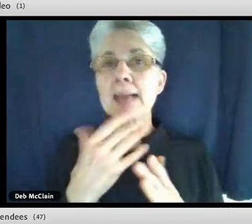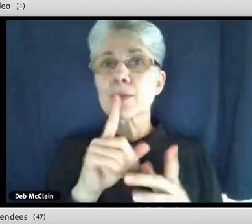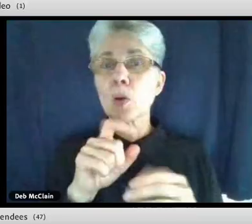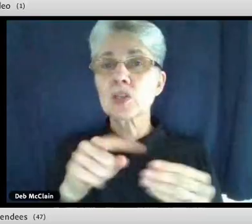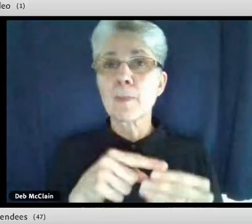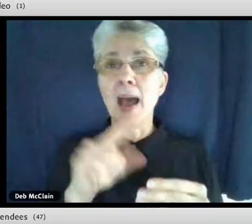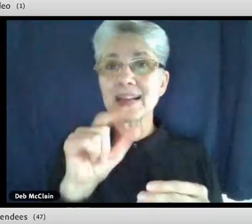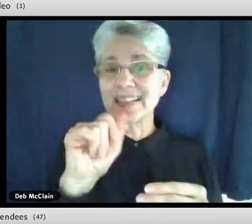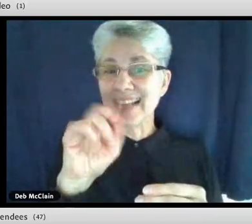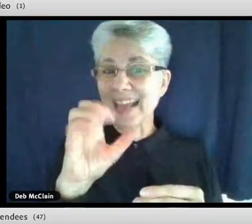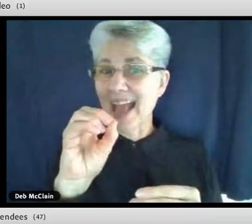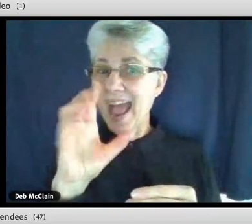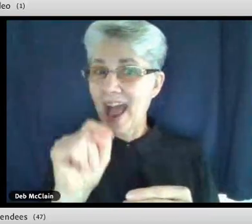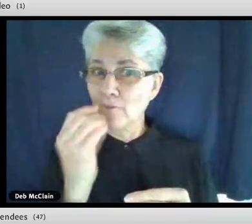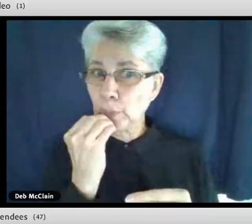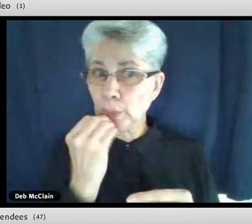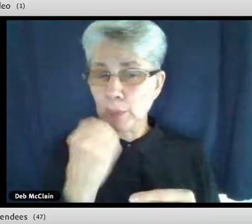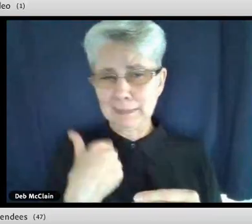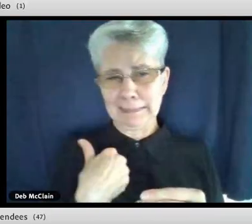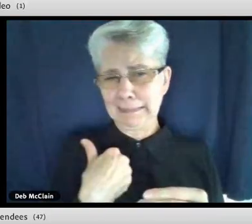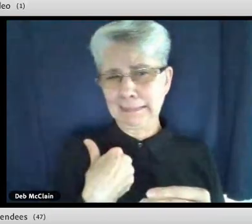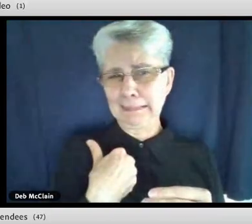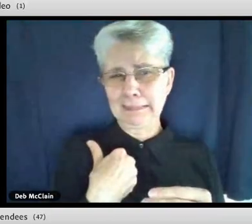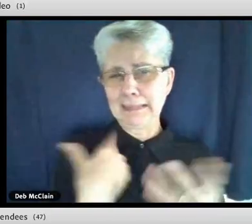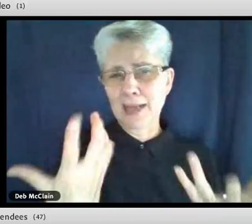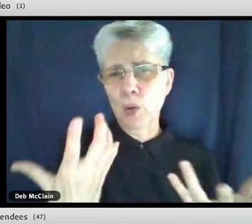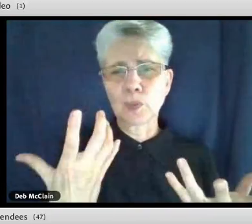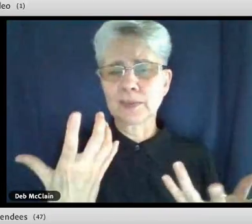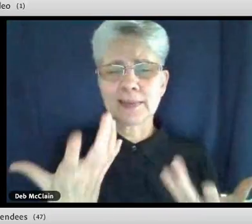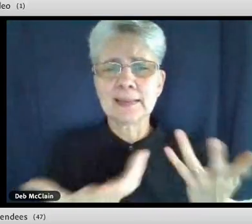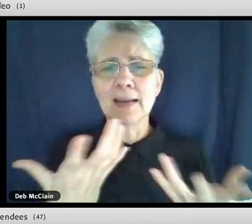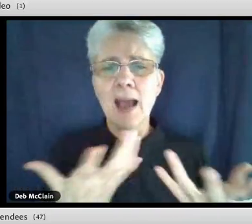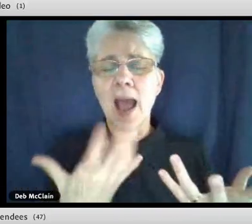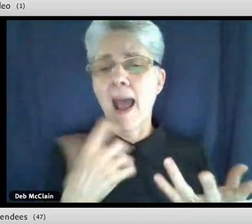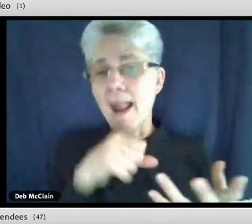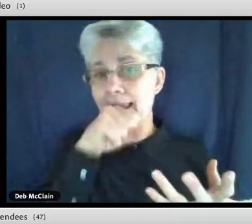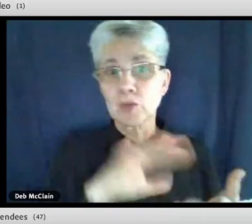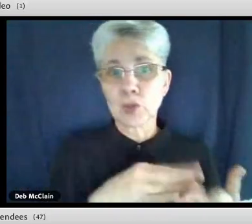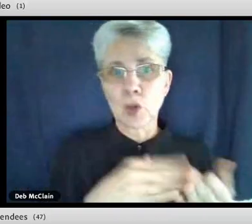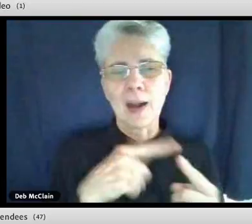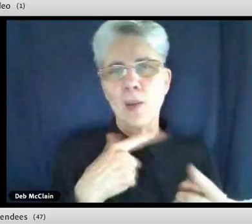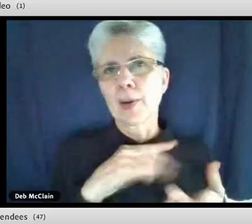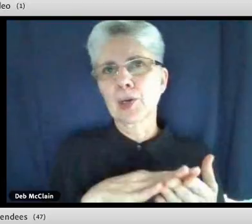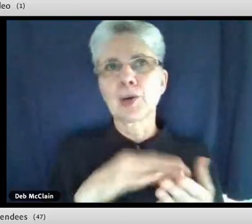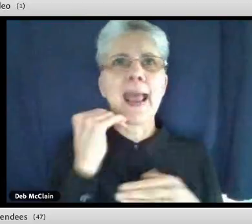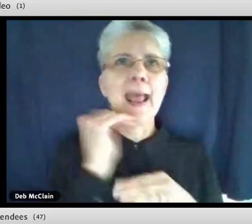because I love to cook, but I don't want to cook every single night, and I also want to keep some of my local businesses